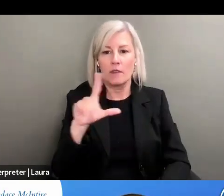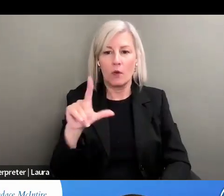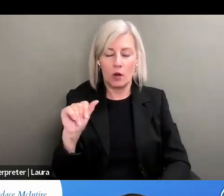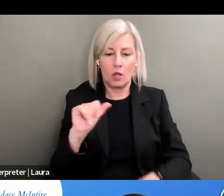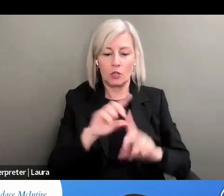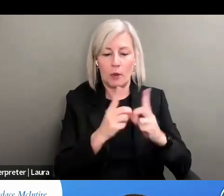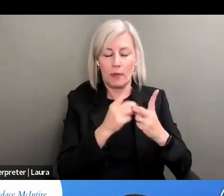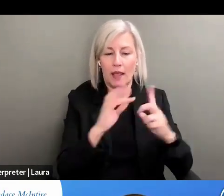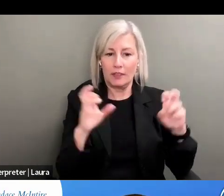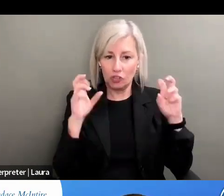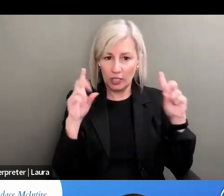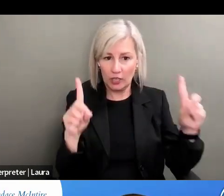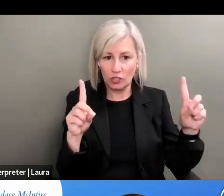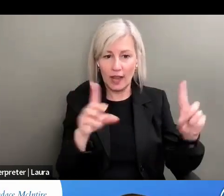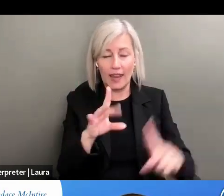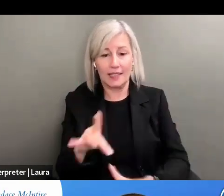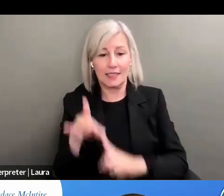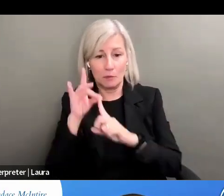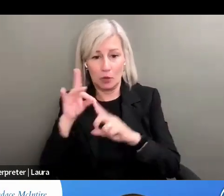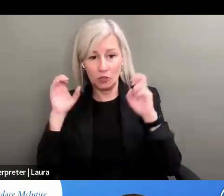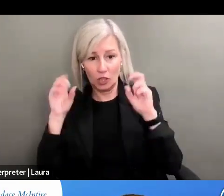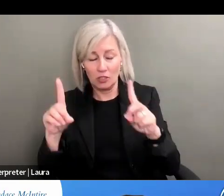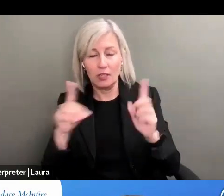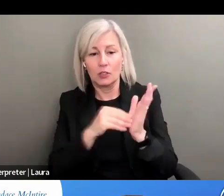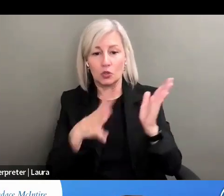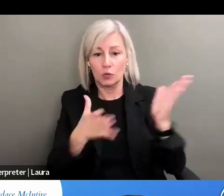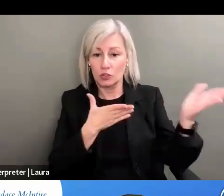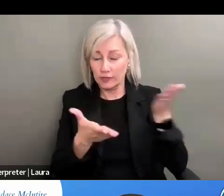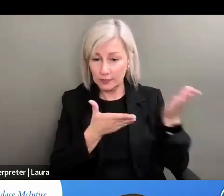Bureau of Exceptional Education and Student Services. And all of our